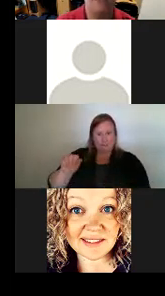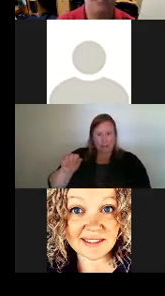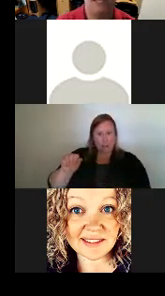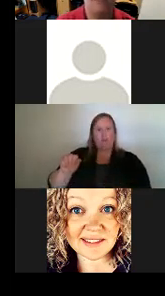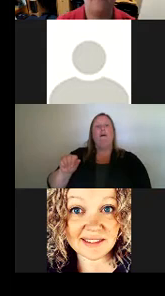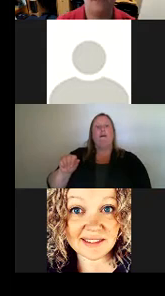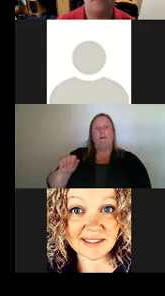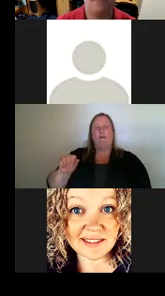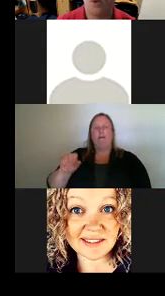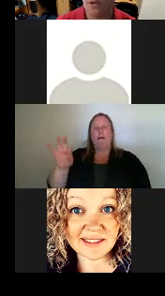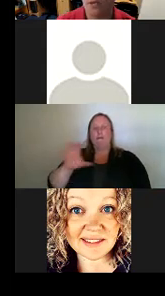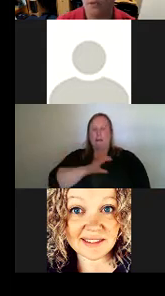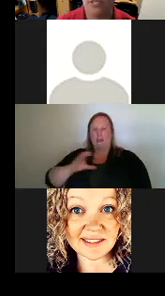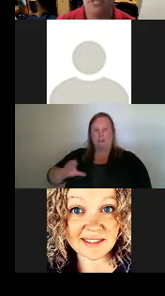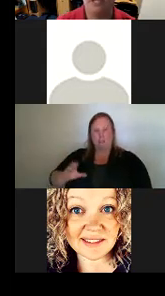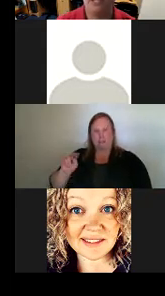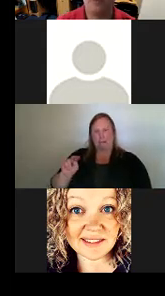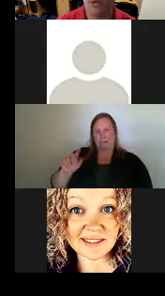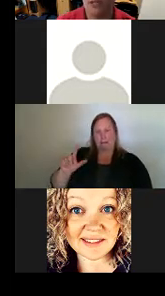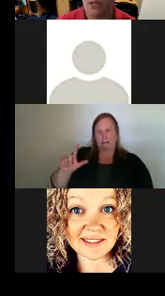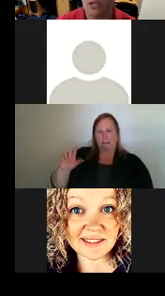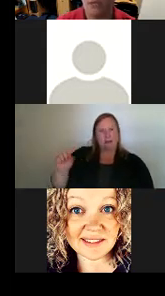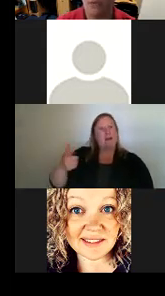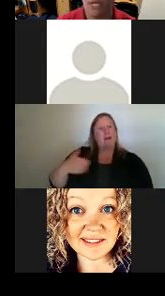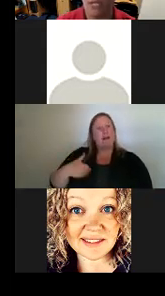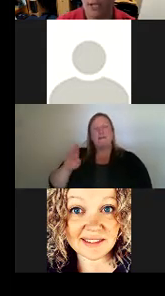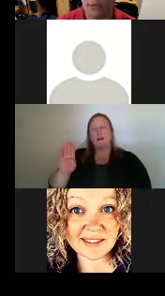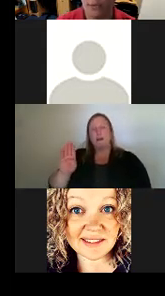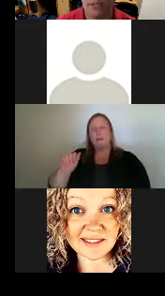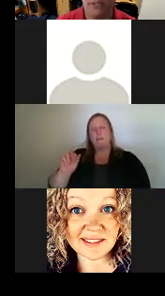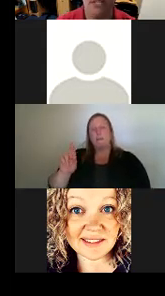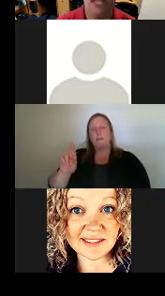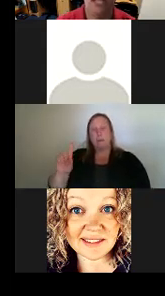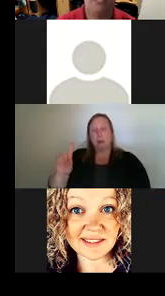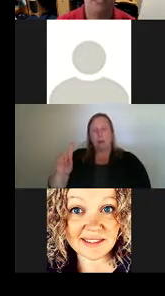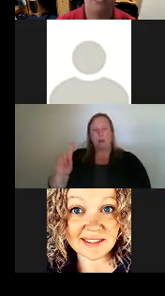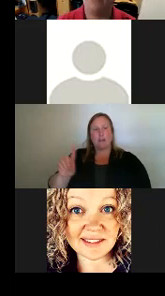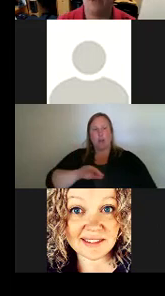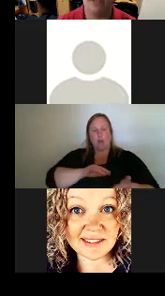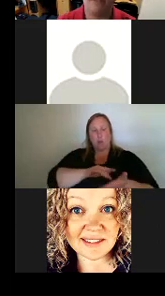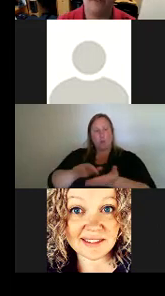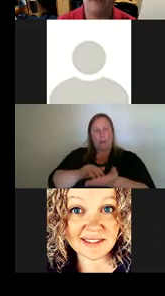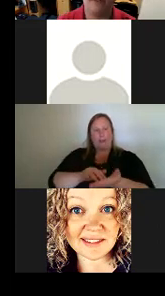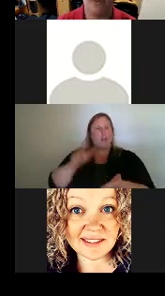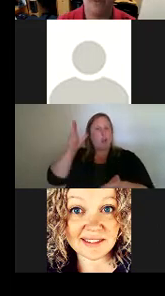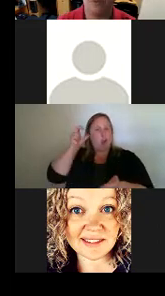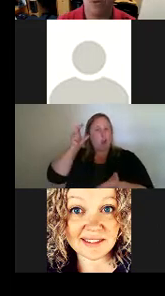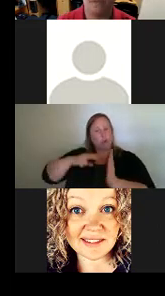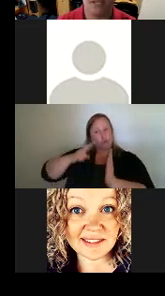THEY HAVE BARD, AND THAT IS FREE FOR ANYONE WHO QUALIFIES.